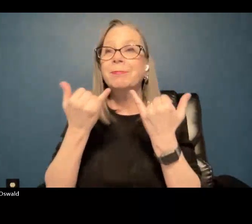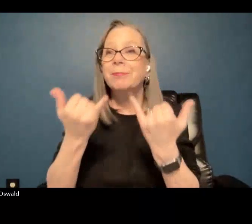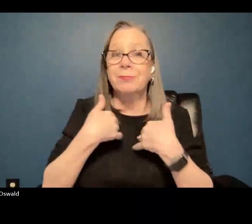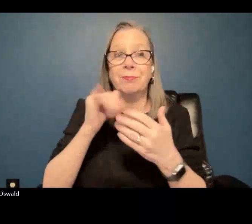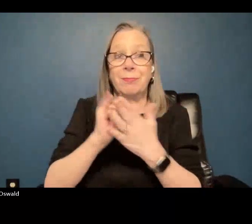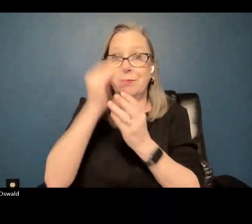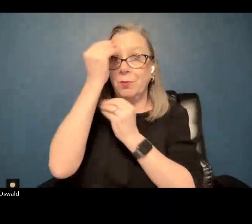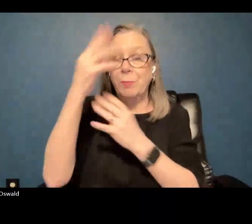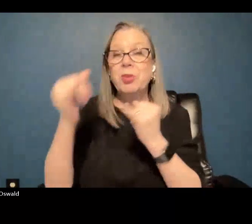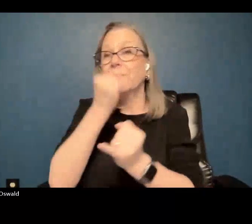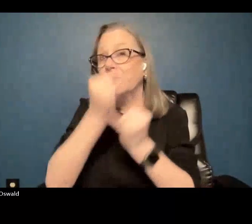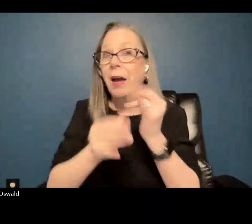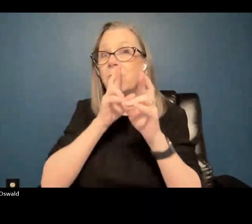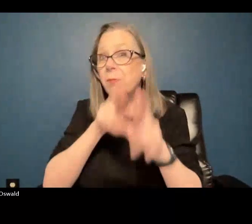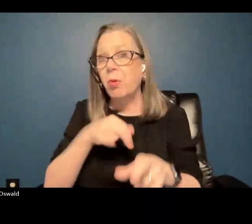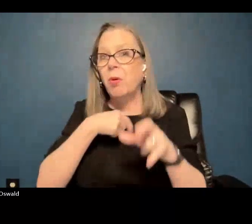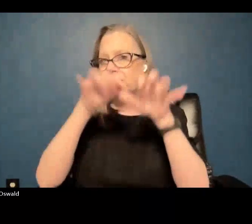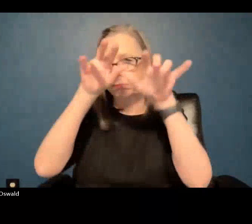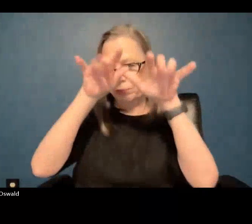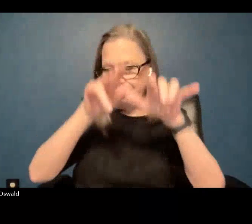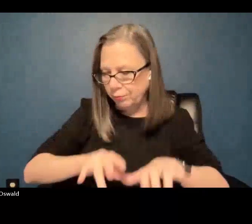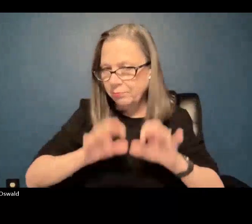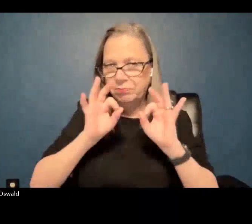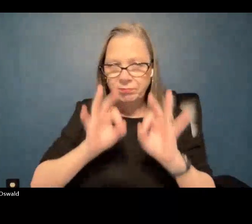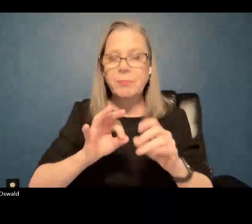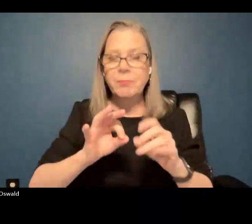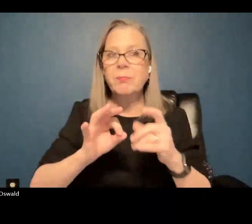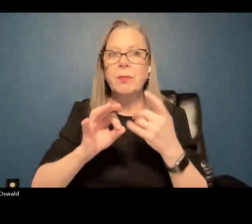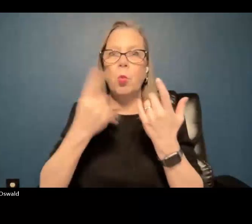So we had a really nice one stop shop for comprehensive data,